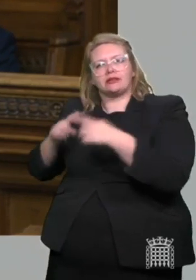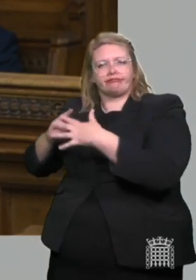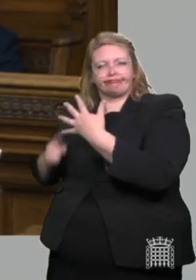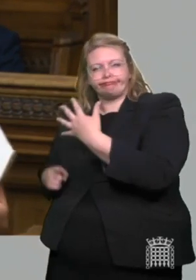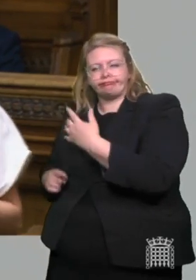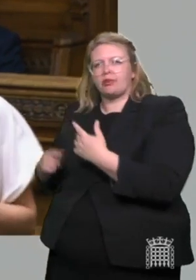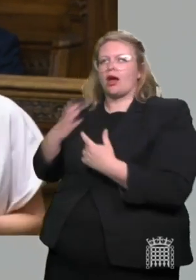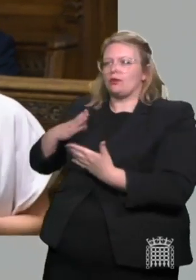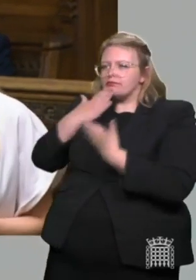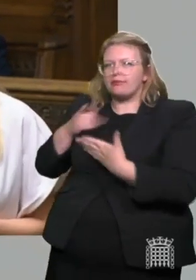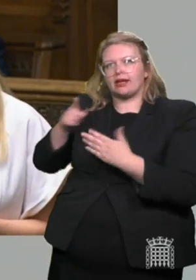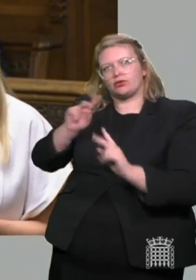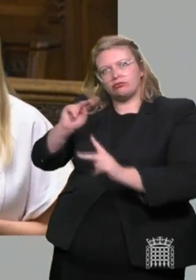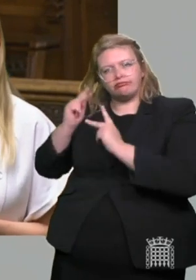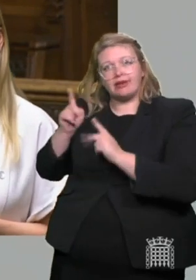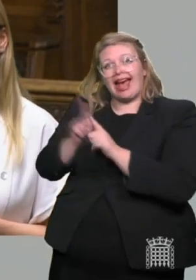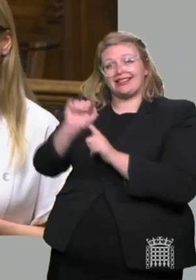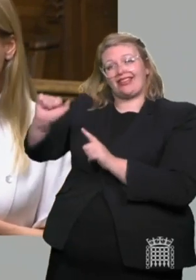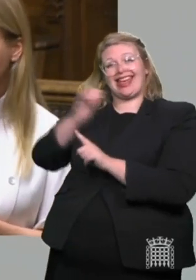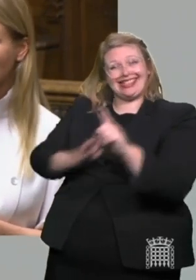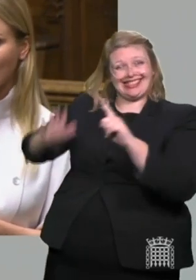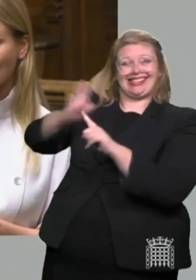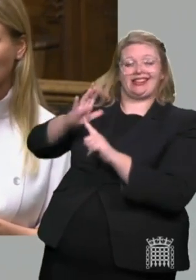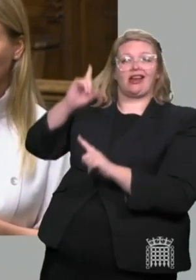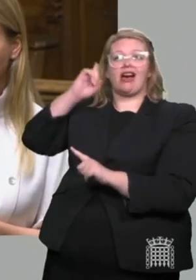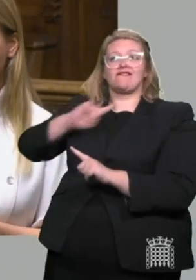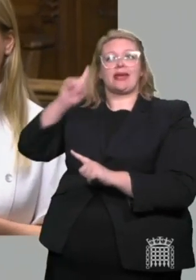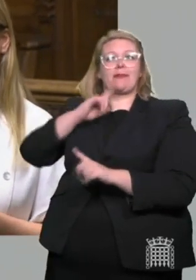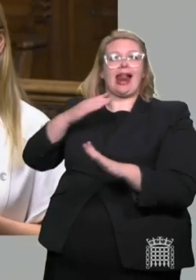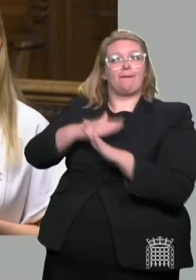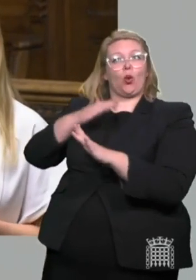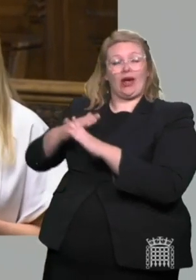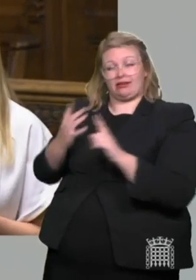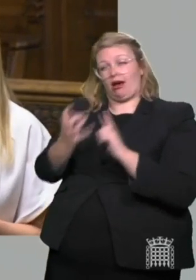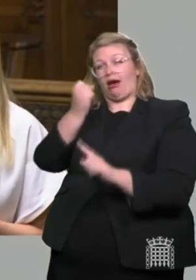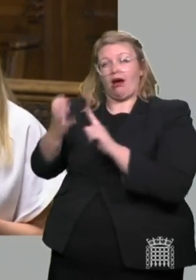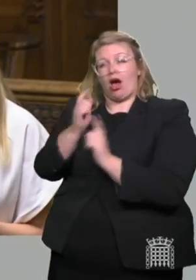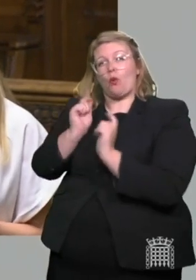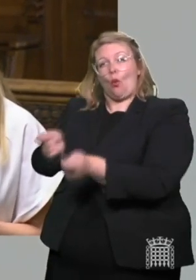the senior female employees who have won a slew of national awards for their work in defence science,